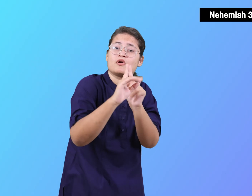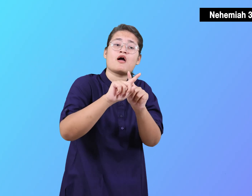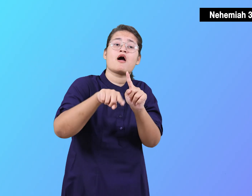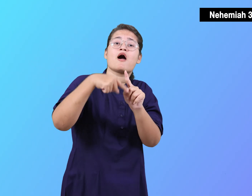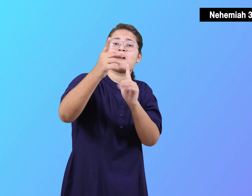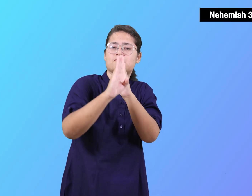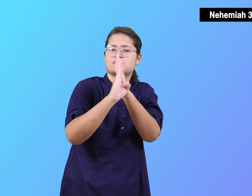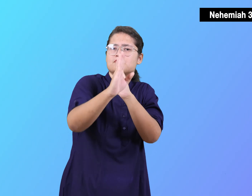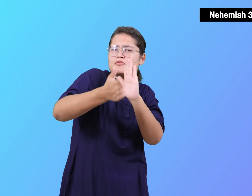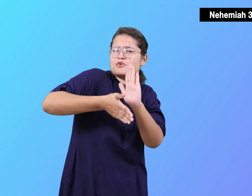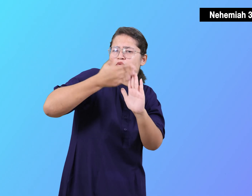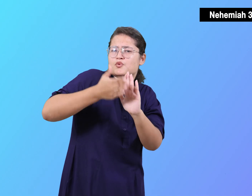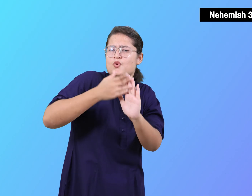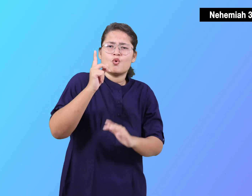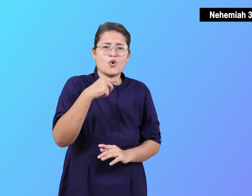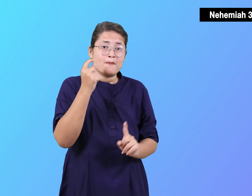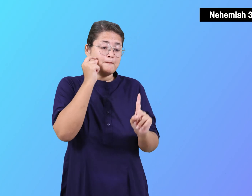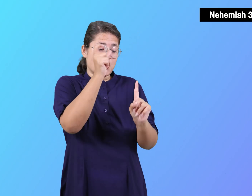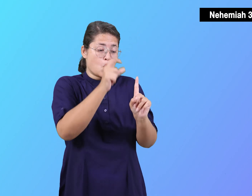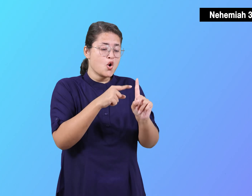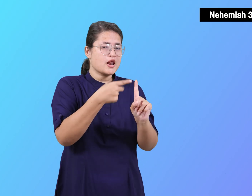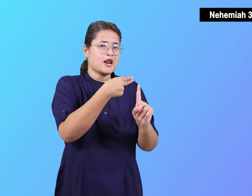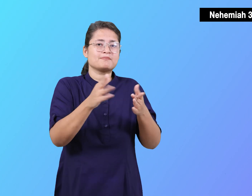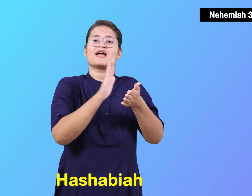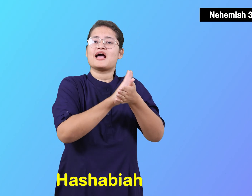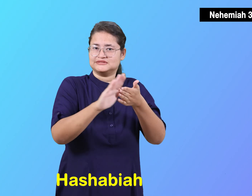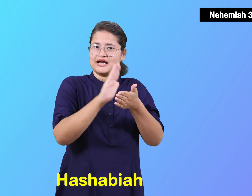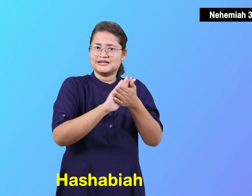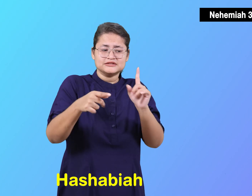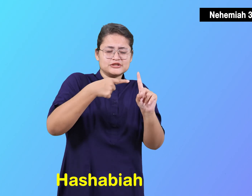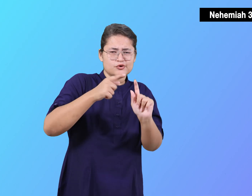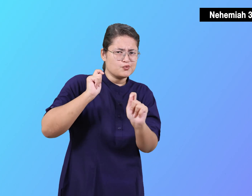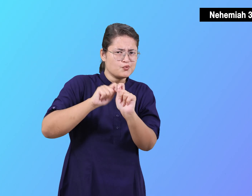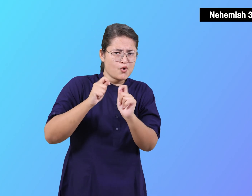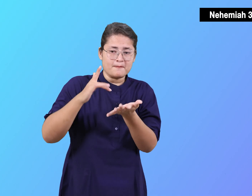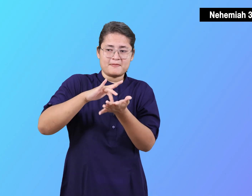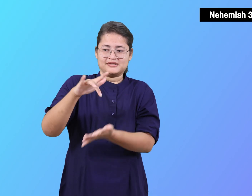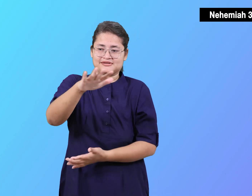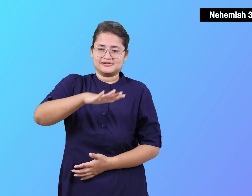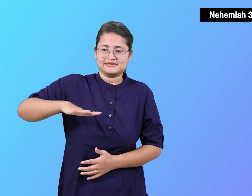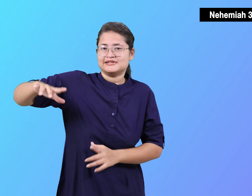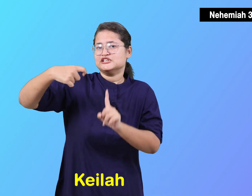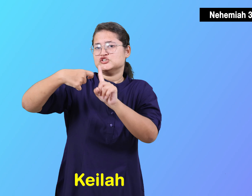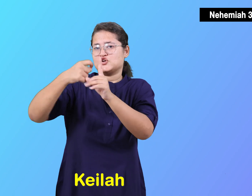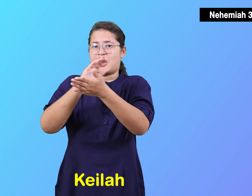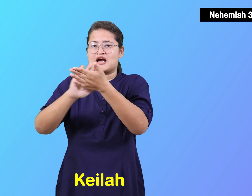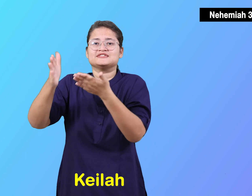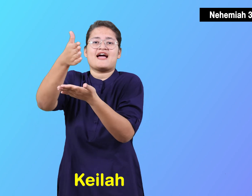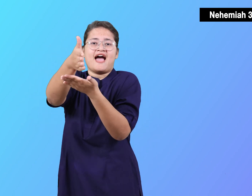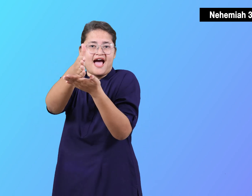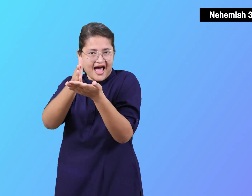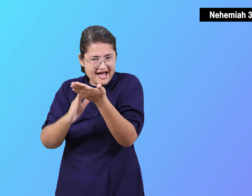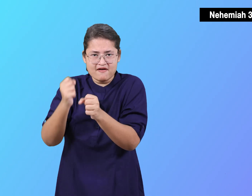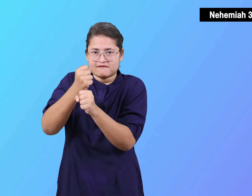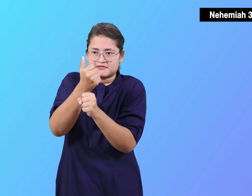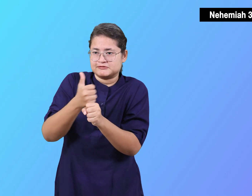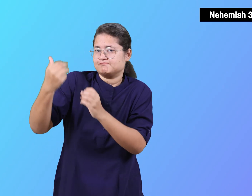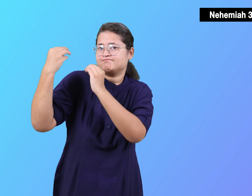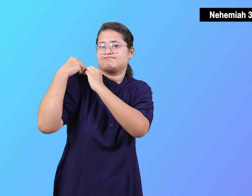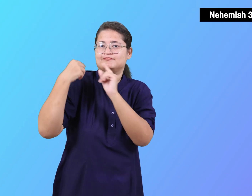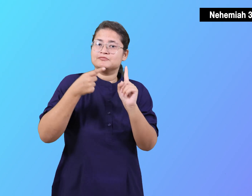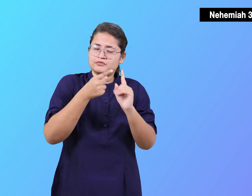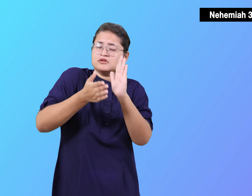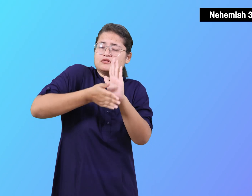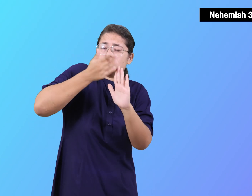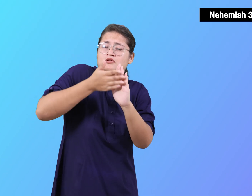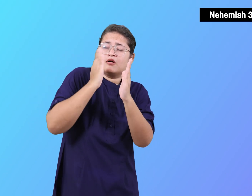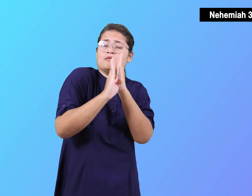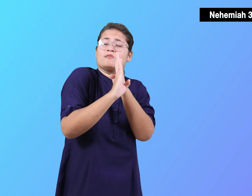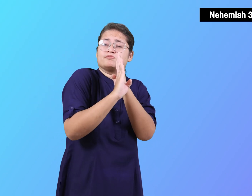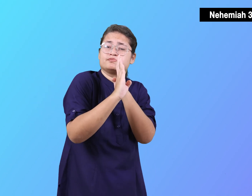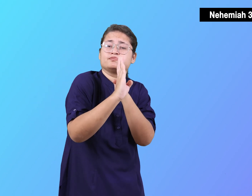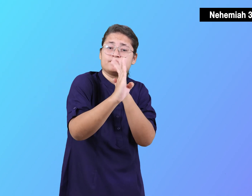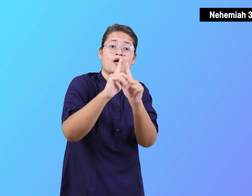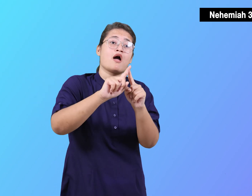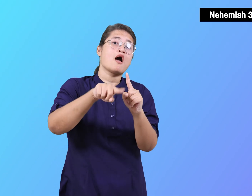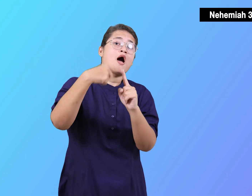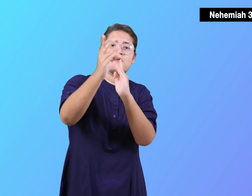Hashabiah repaired the next section. Hashabiah was governor of half the district of Keilah. He made repairs for his own district.